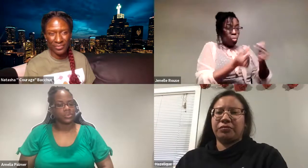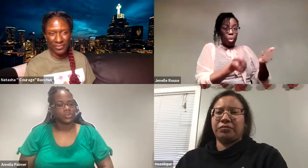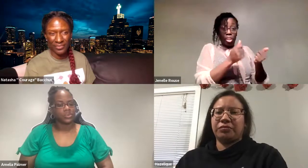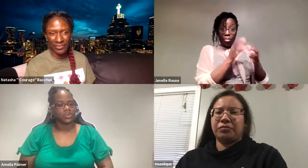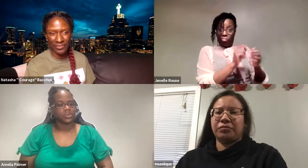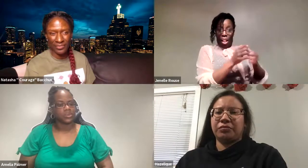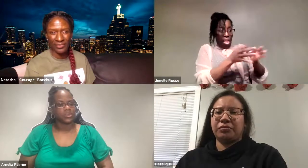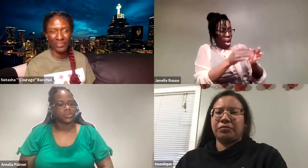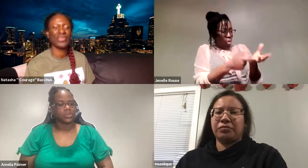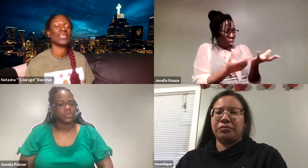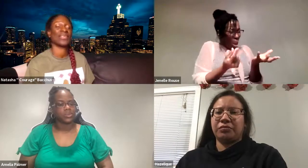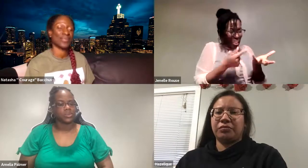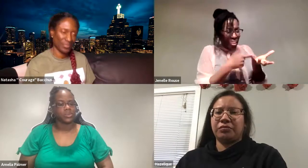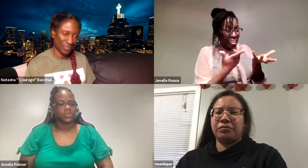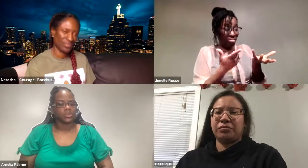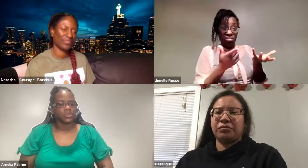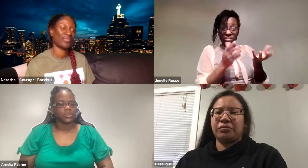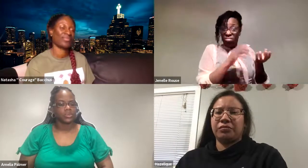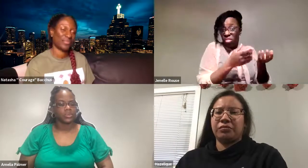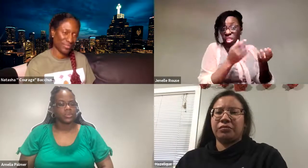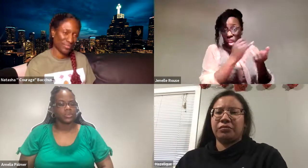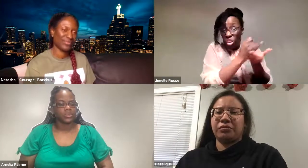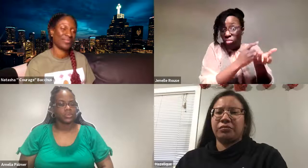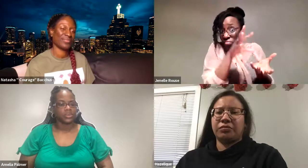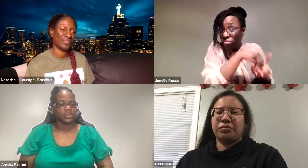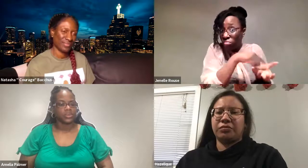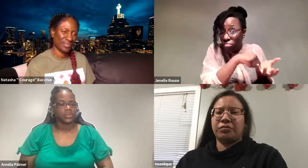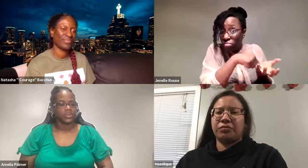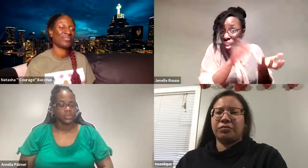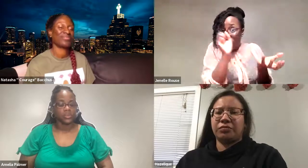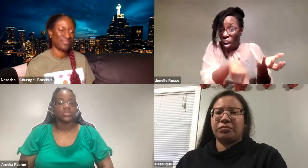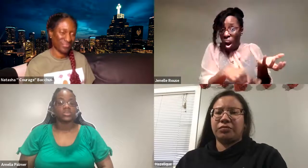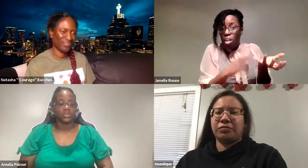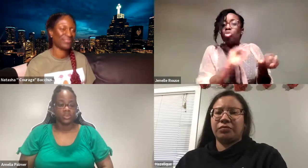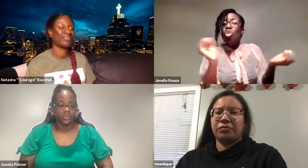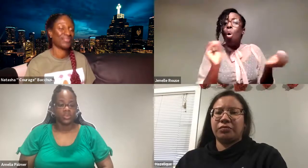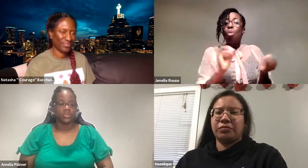have come up in the world and how language is involved in perhaps solving those issues and how